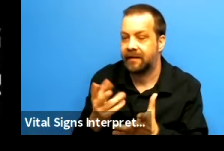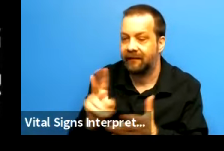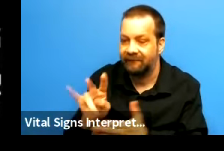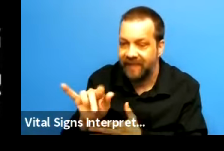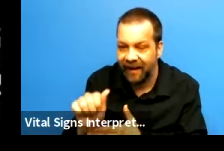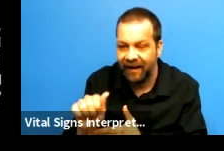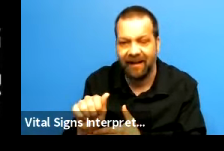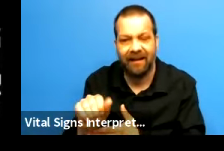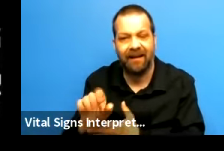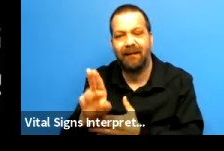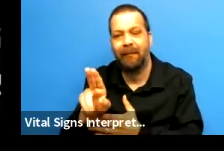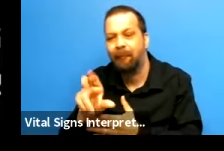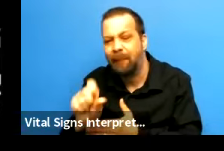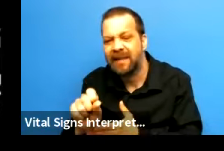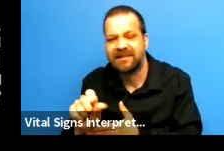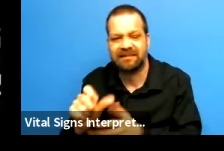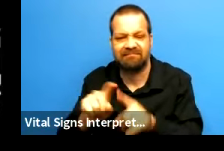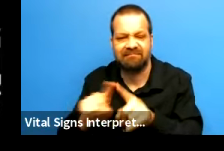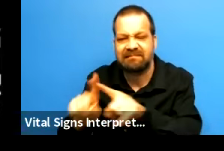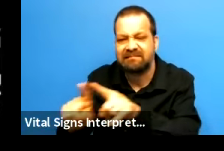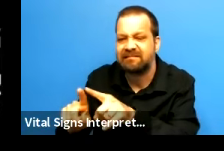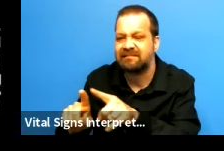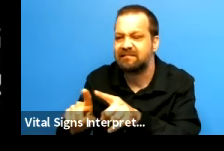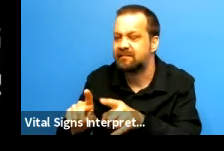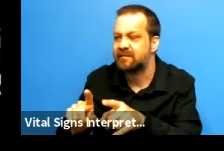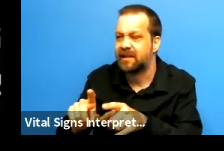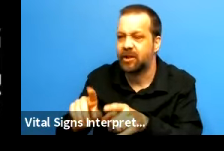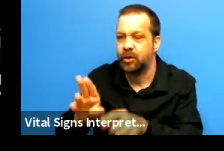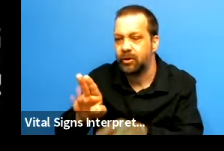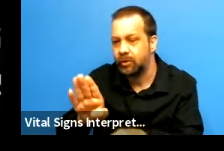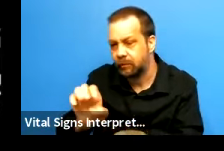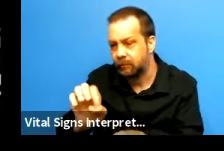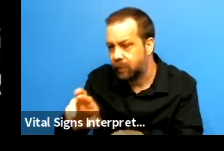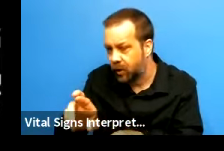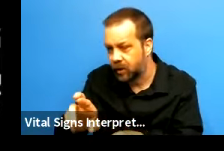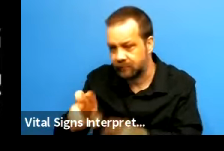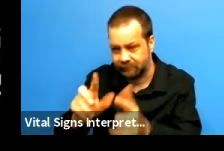or shared rider systems such as Uber or Lyft.